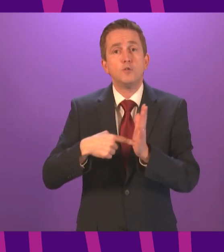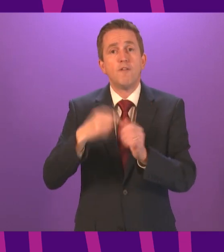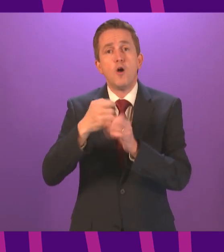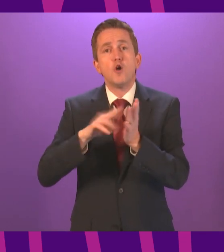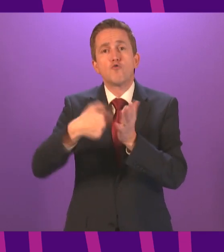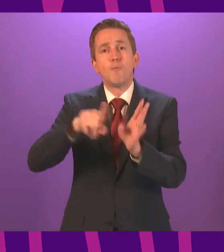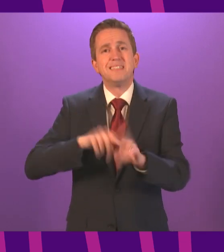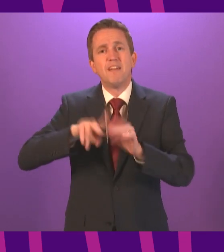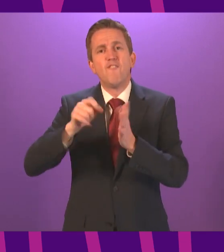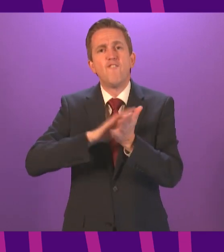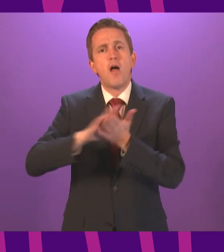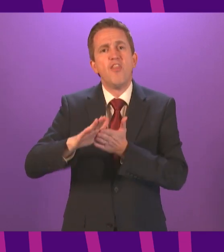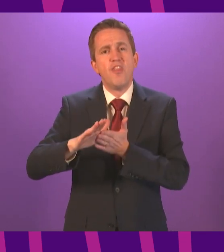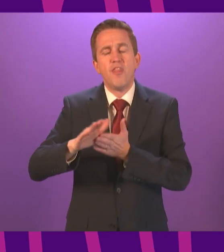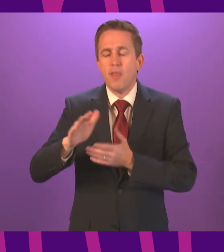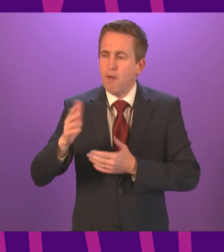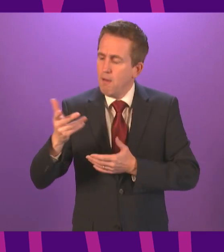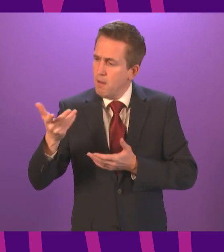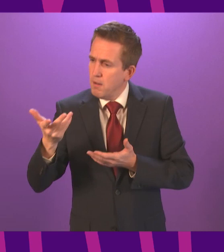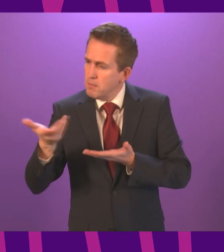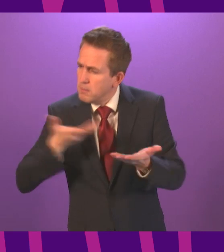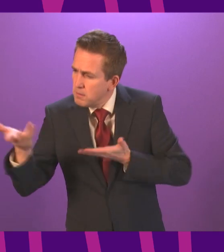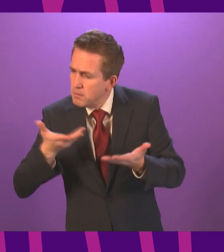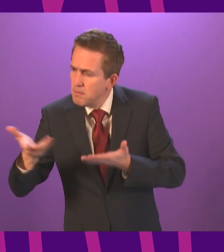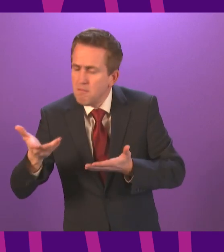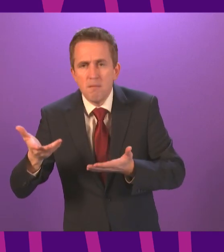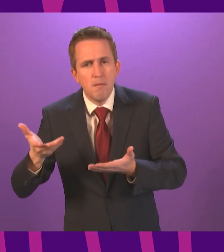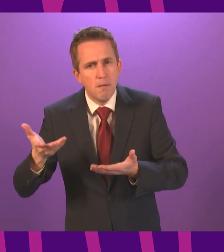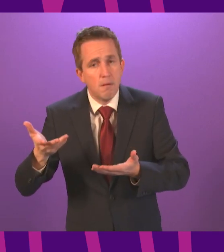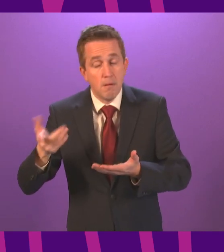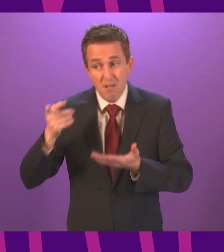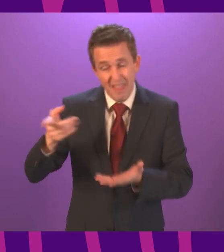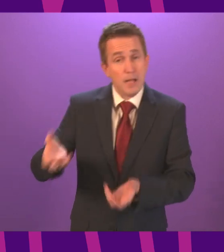to what the First Minister has just said, they told me that free port status could deliver